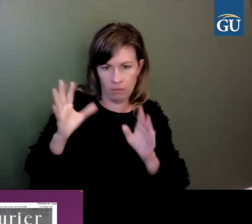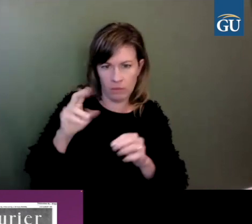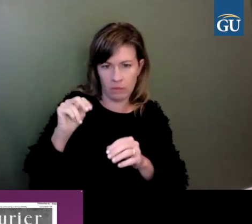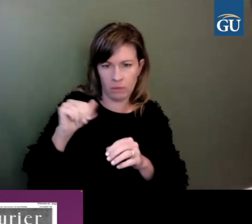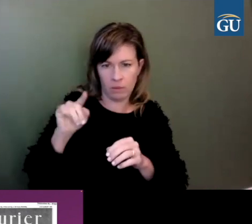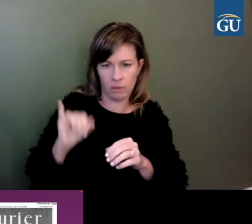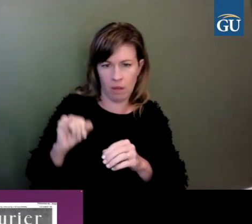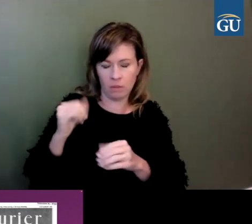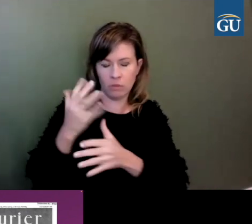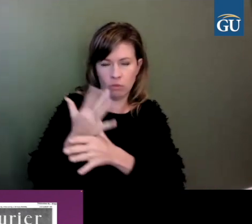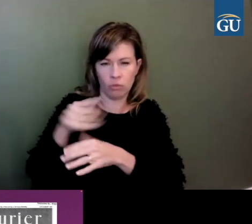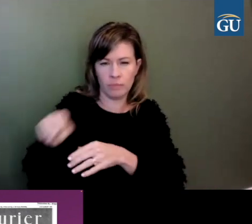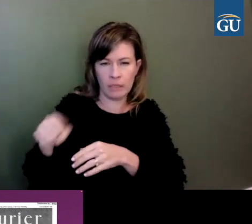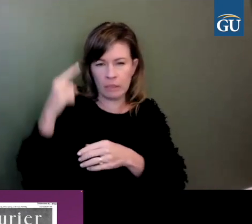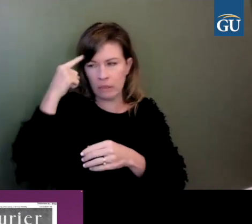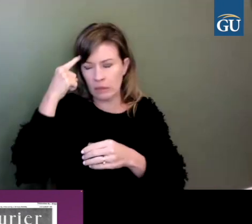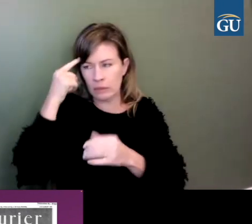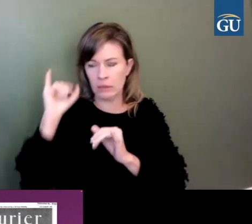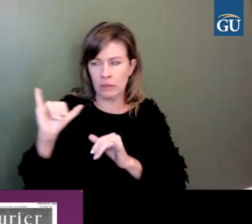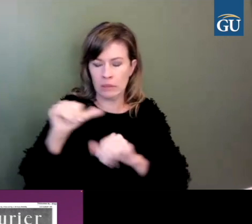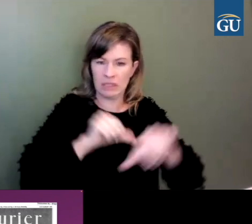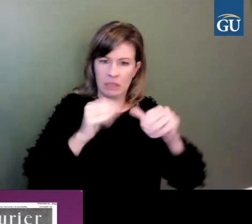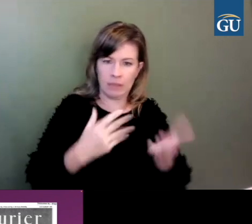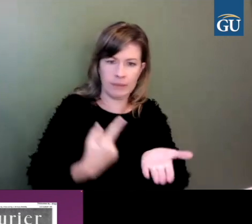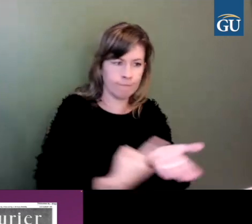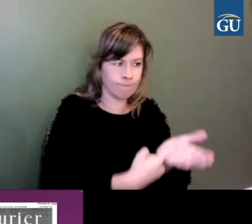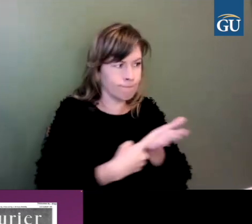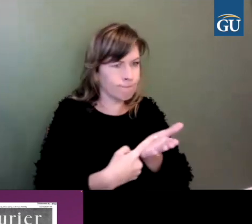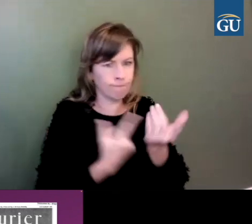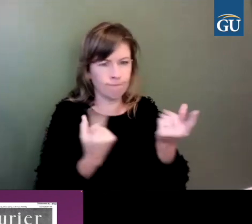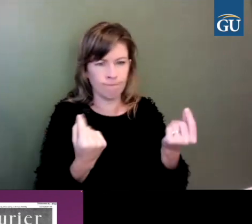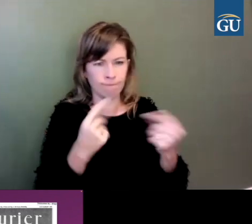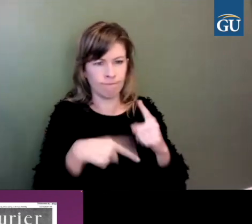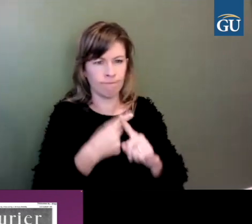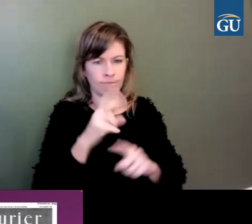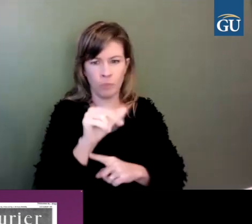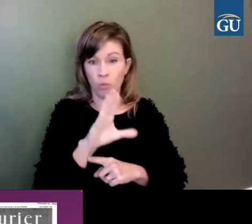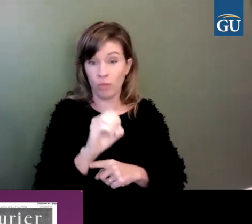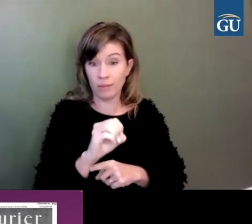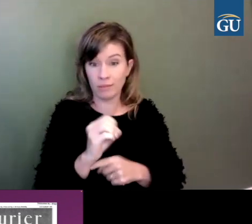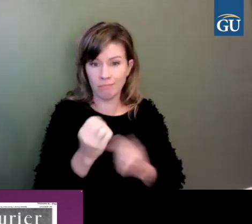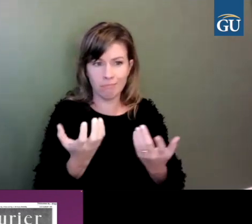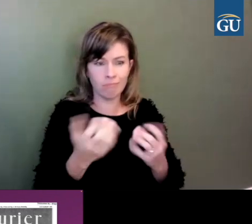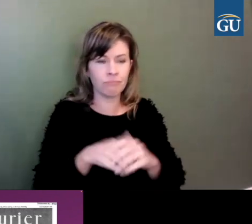really think about what to do with this question of race. And partly what they say is that race, hatred, and